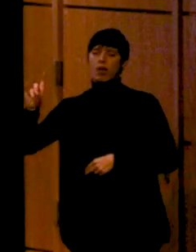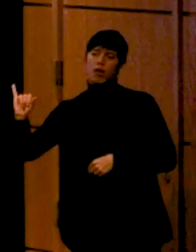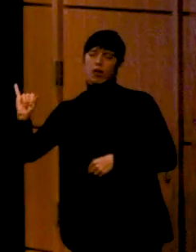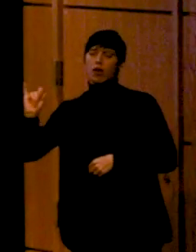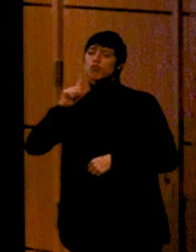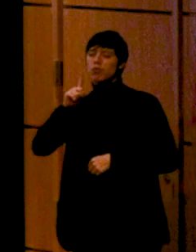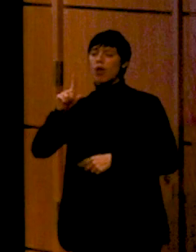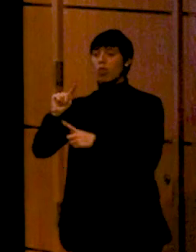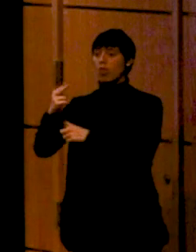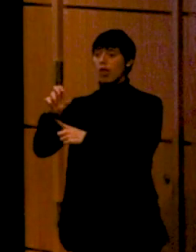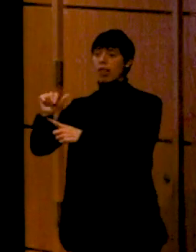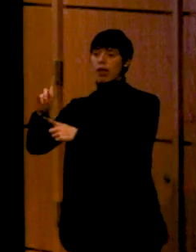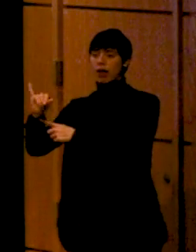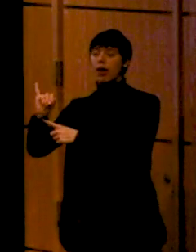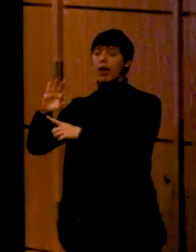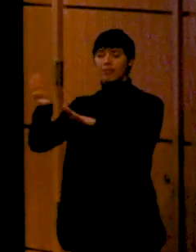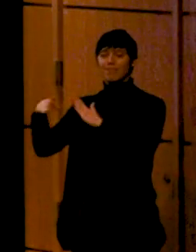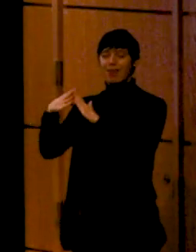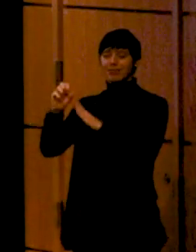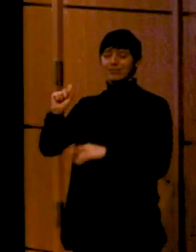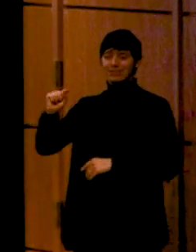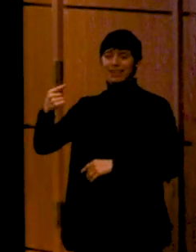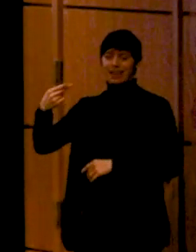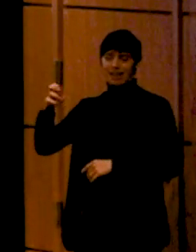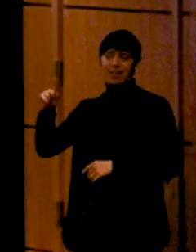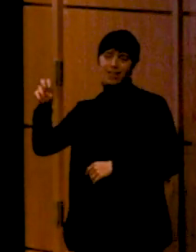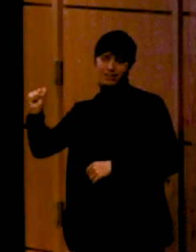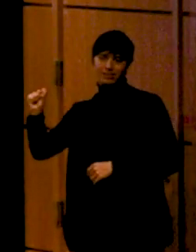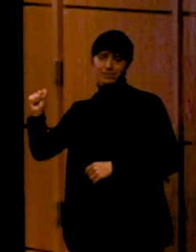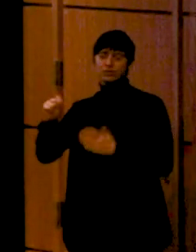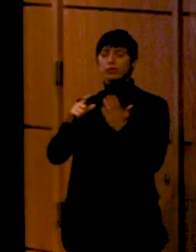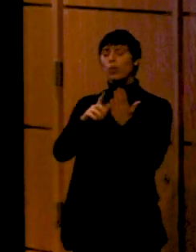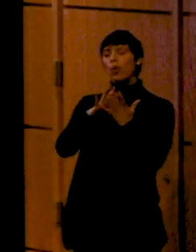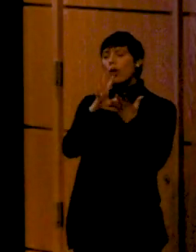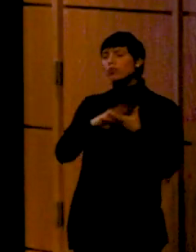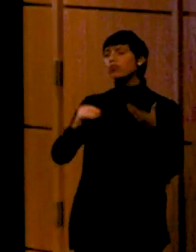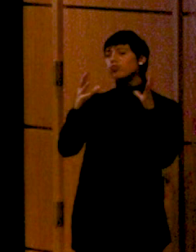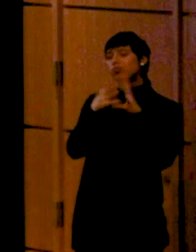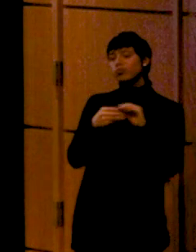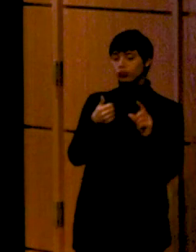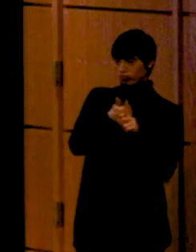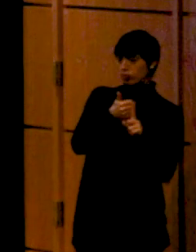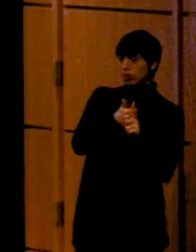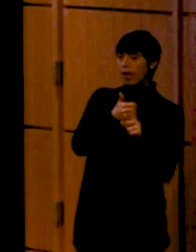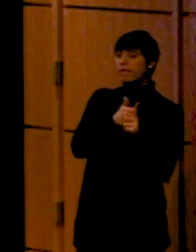But I learned from that essay that she made pastels and drawings of Mount St. Helens,